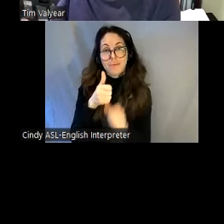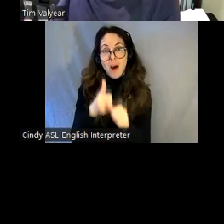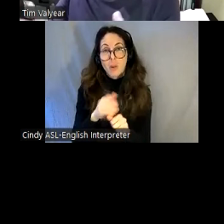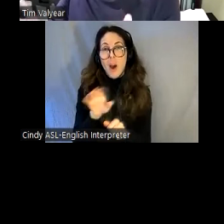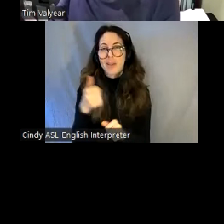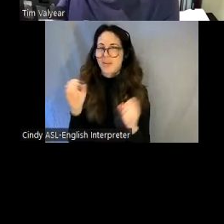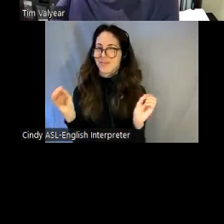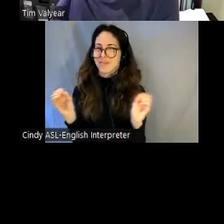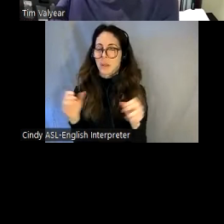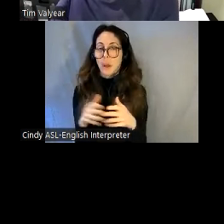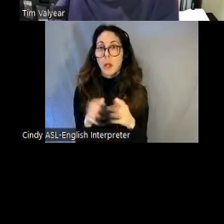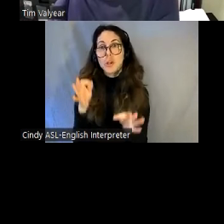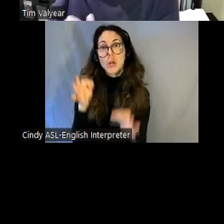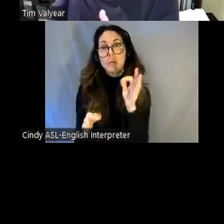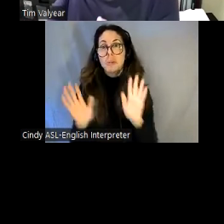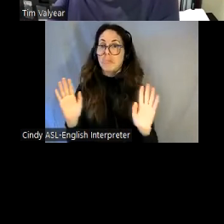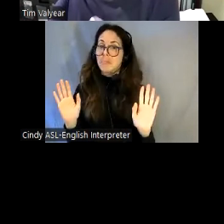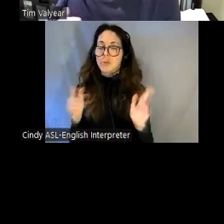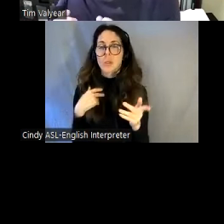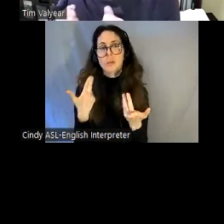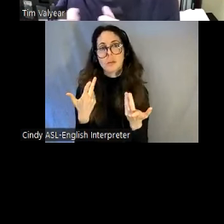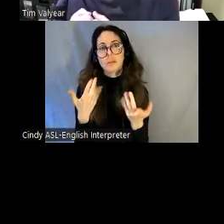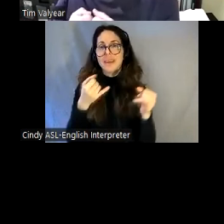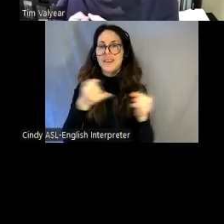People take public transit who have good IPAC principles